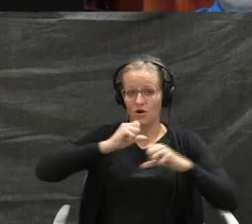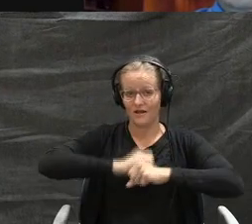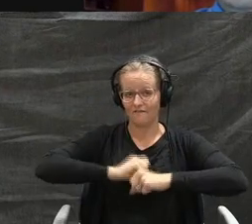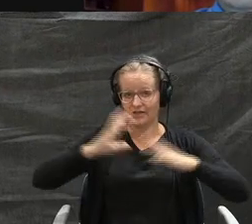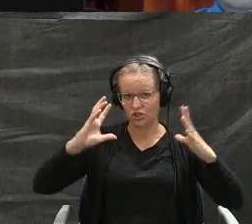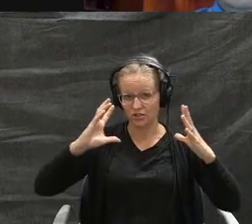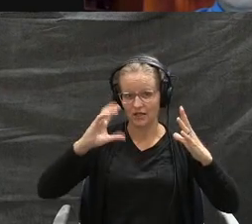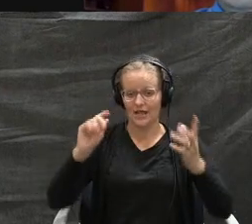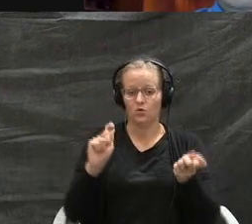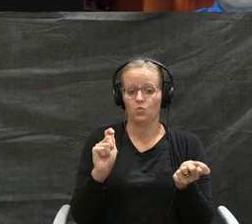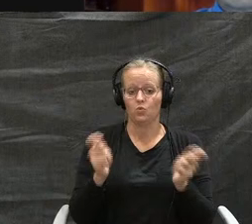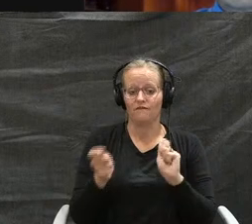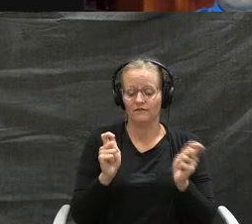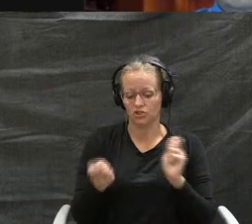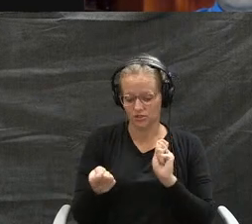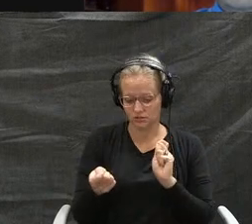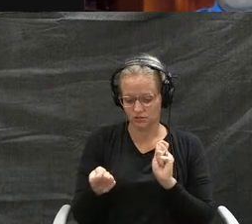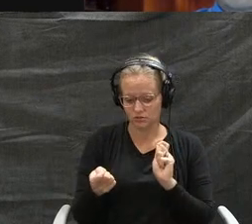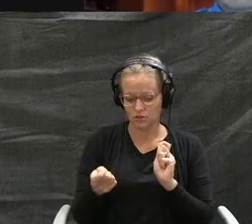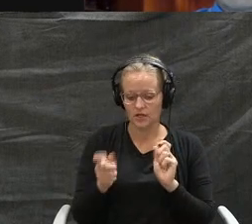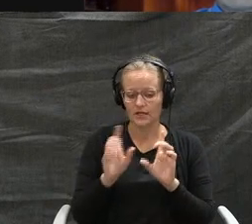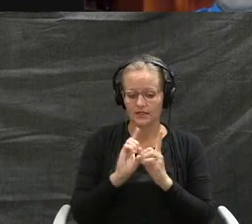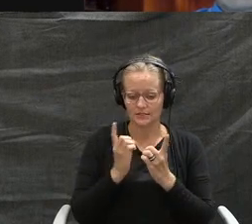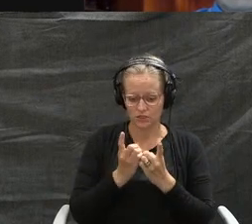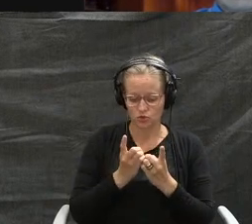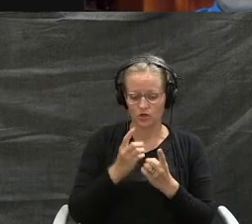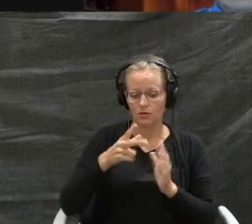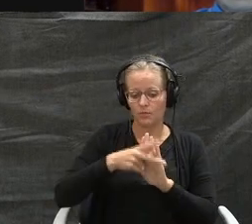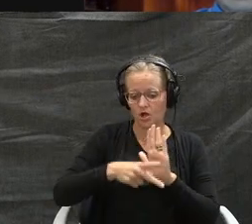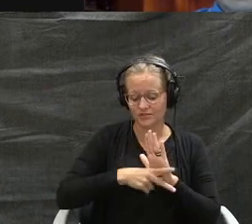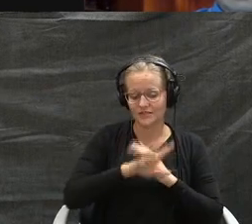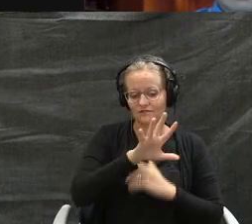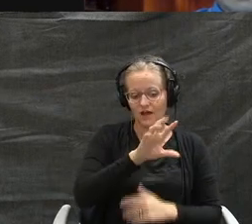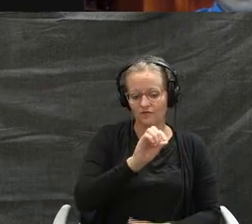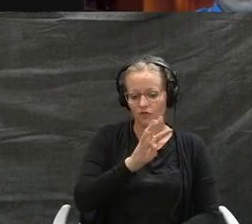district policies. Numbers 504 five, 14, five, 34604, and 607,